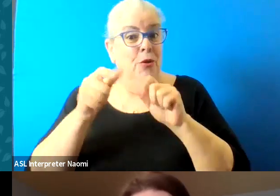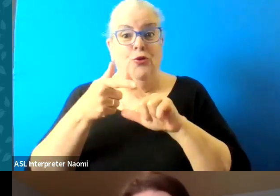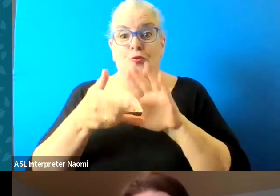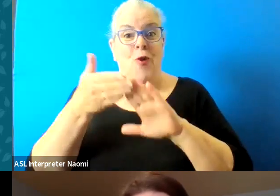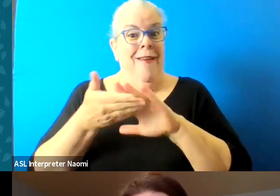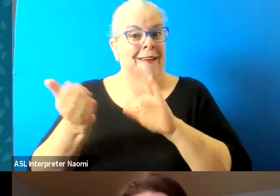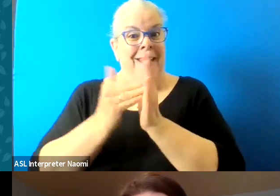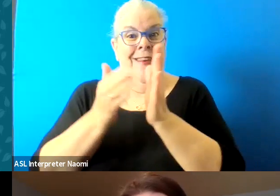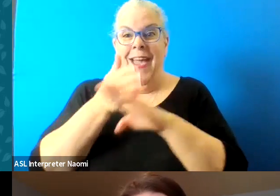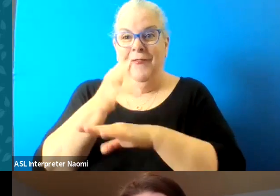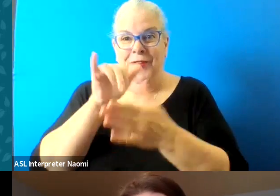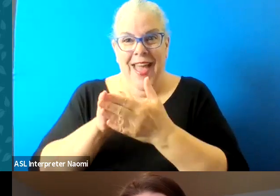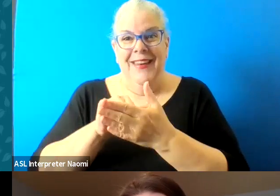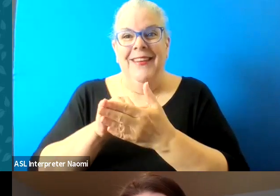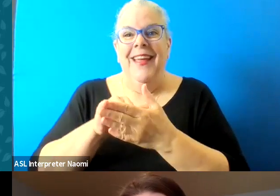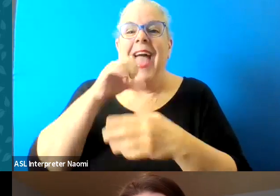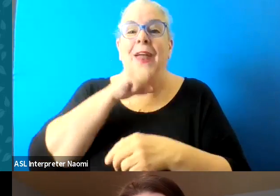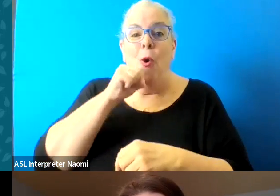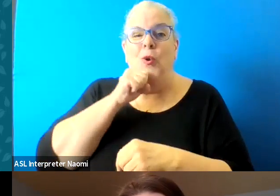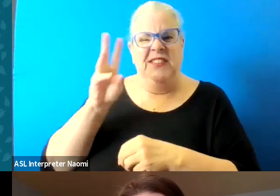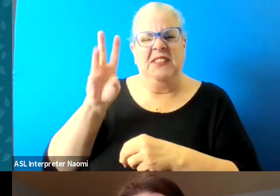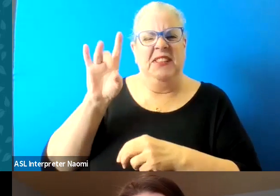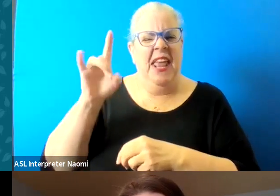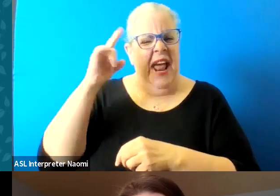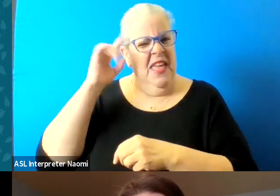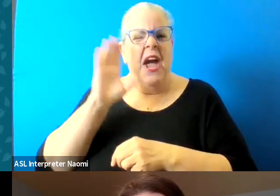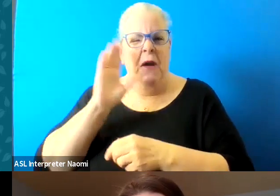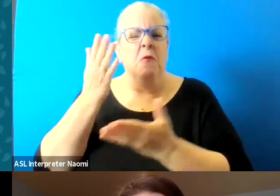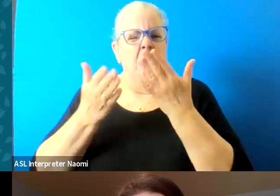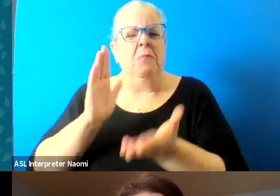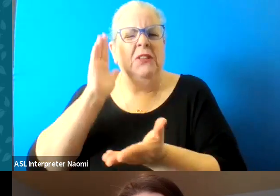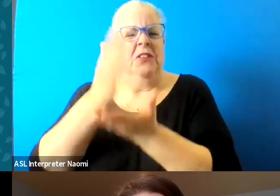And at 68, I probably should hang it up after that.